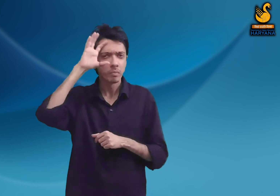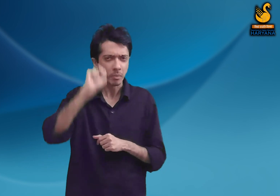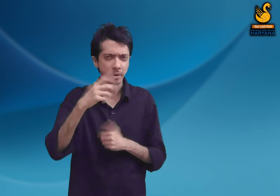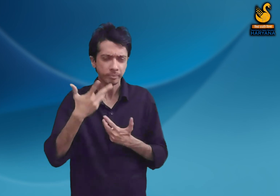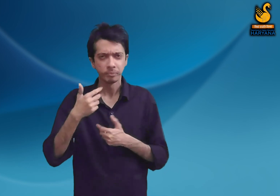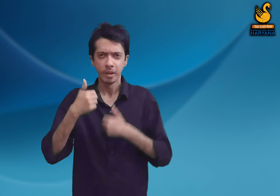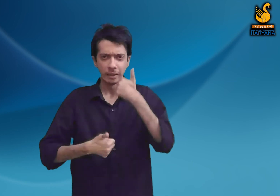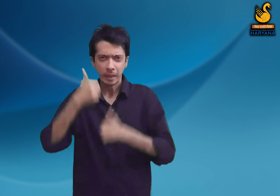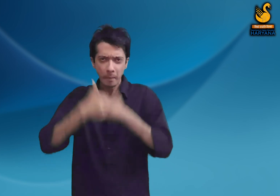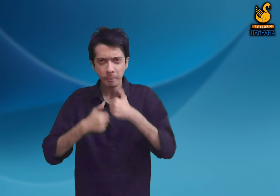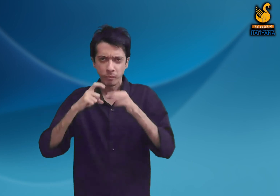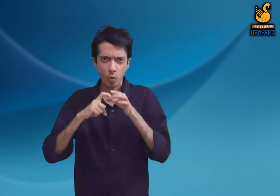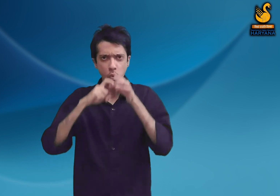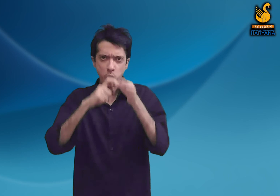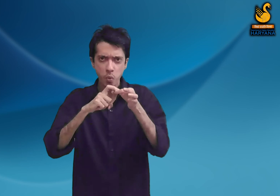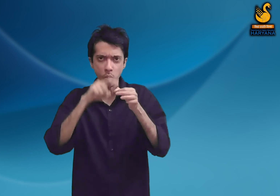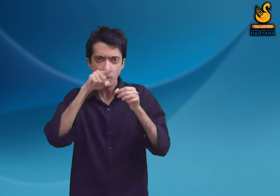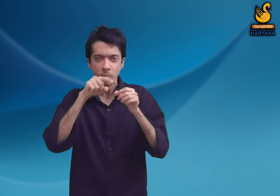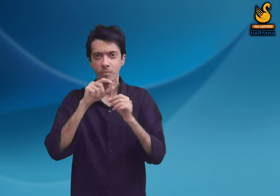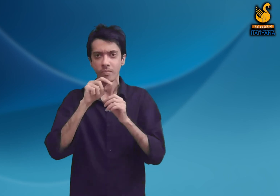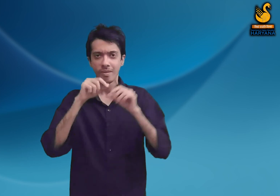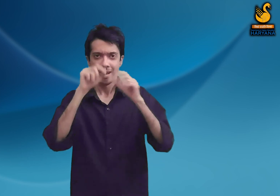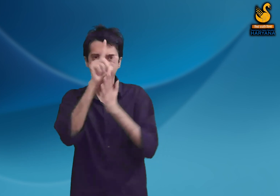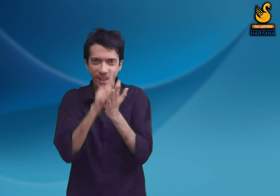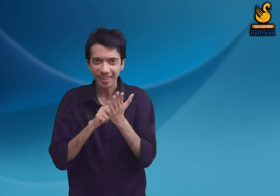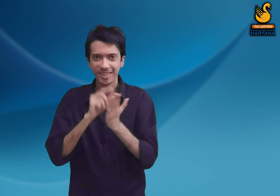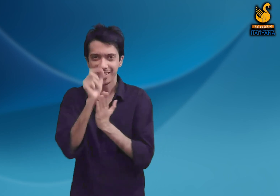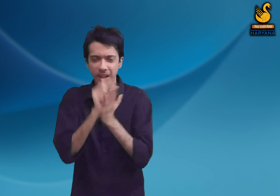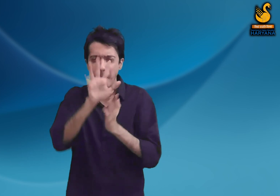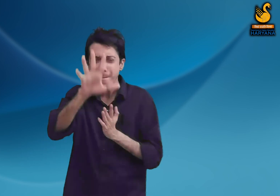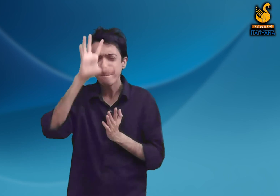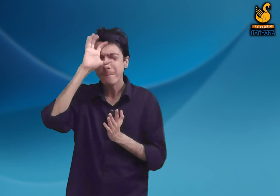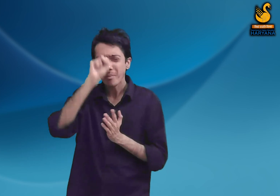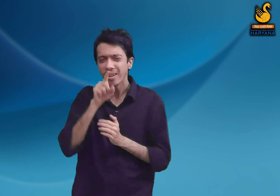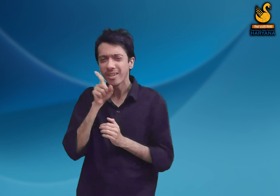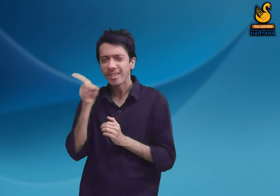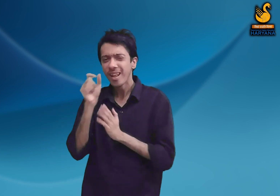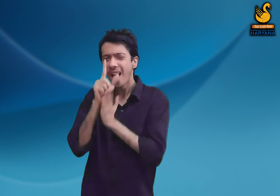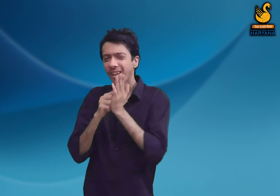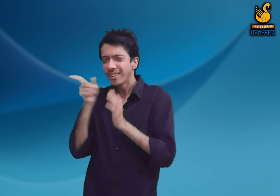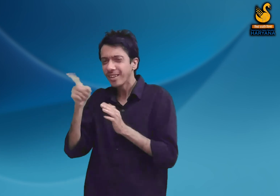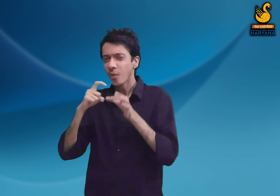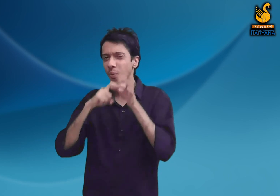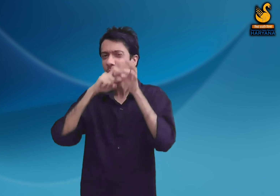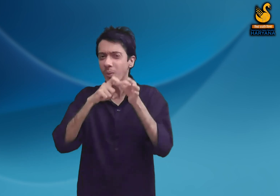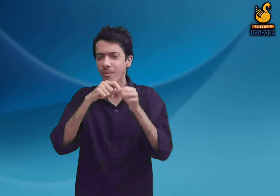In your exam you will get a question of an email writing. Do you remember earlier? I have explained you in letter writing